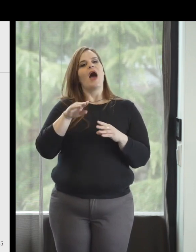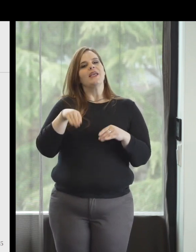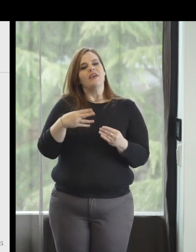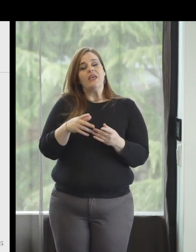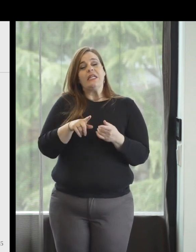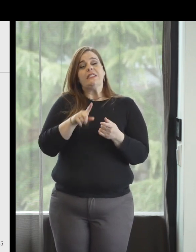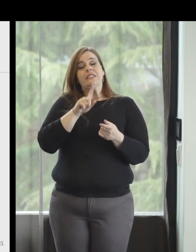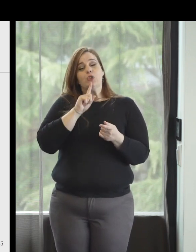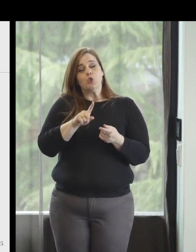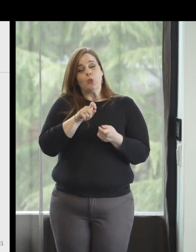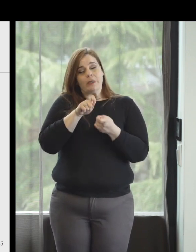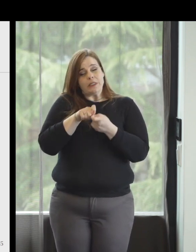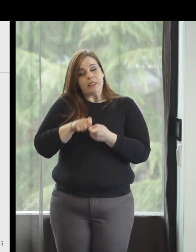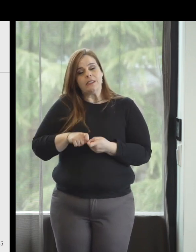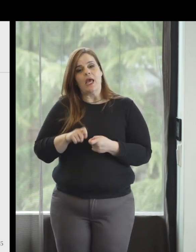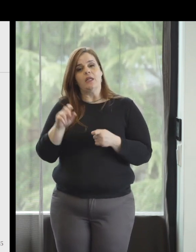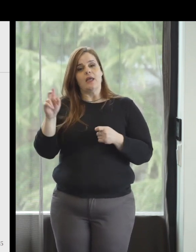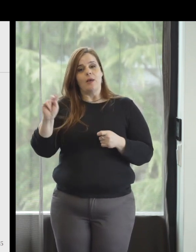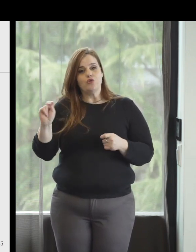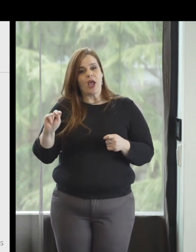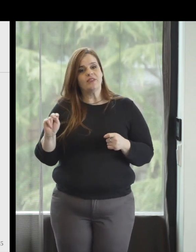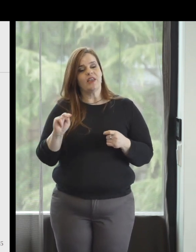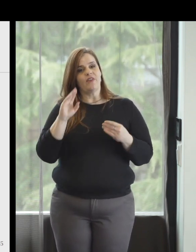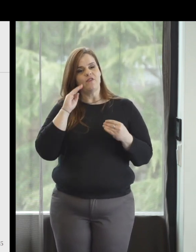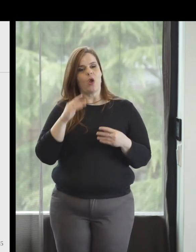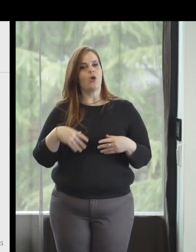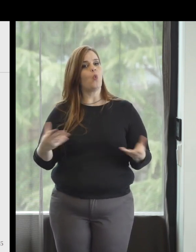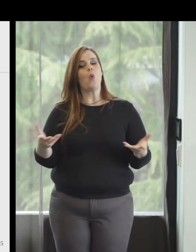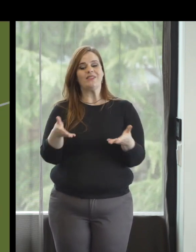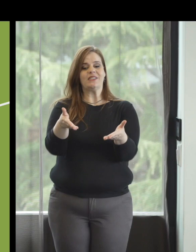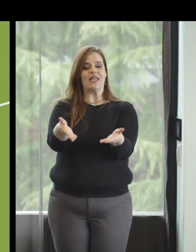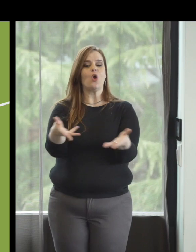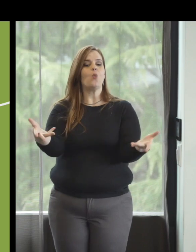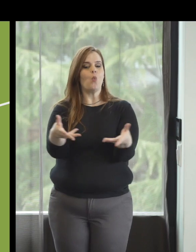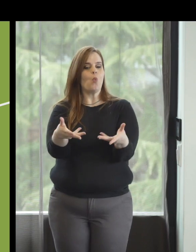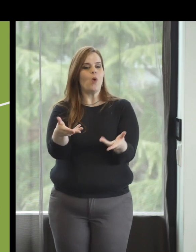about what is there what does the infrastructure offer.